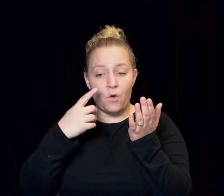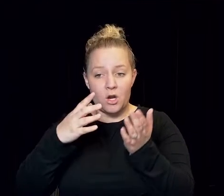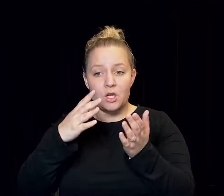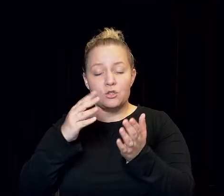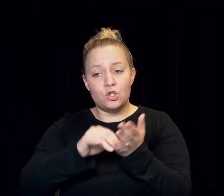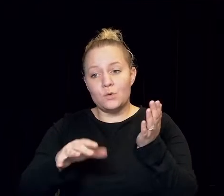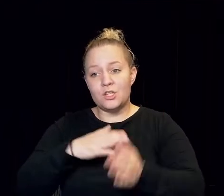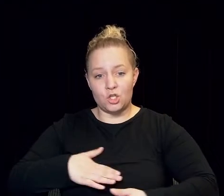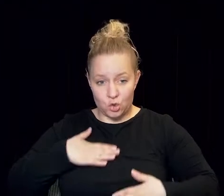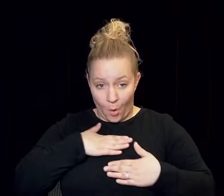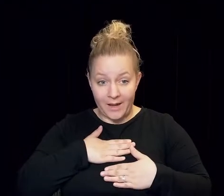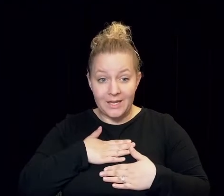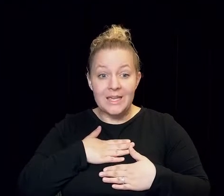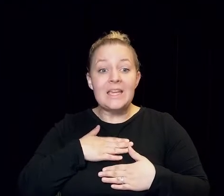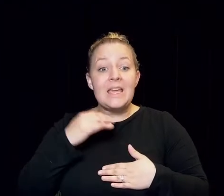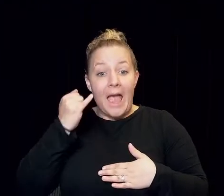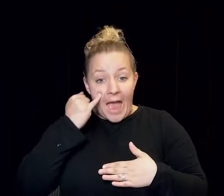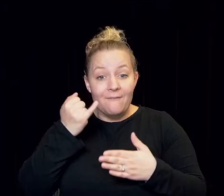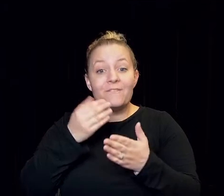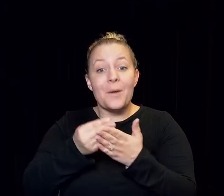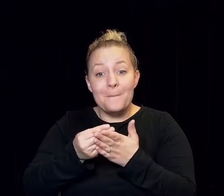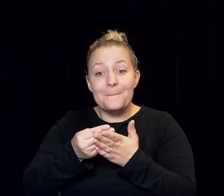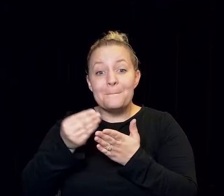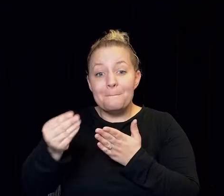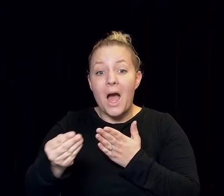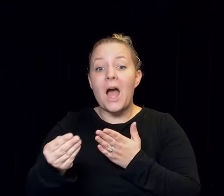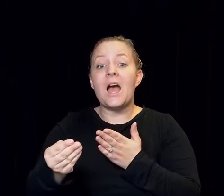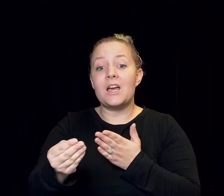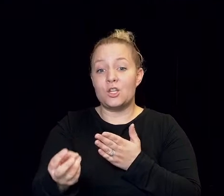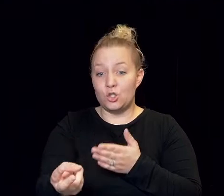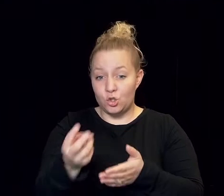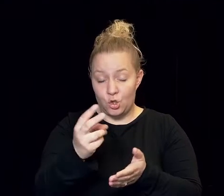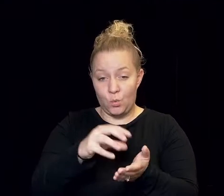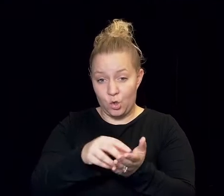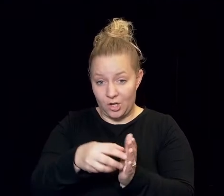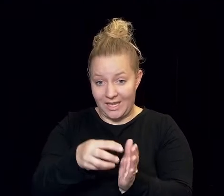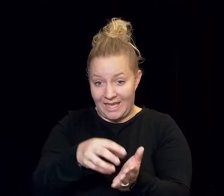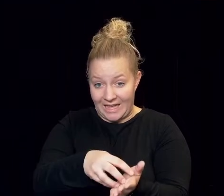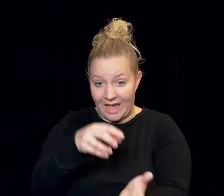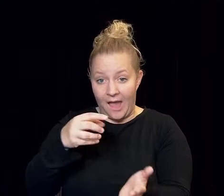of a cake, how many Library Crew students can she invite to work on this book fair? So, I have 2 cookie